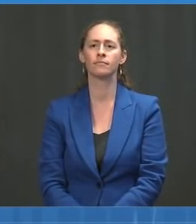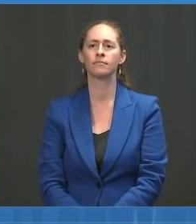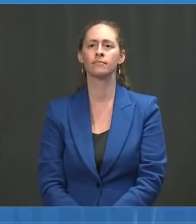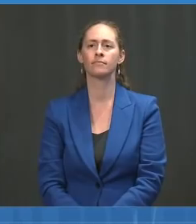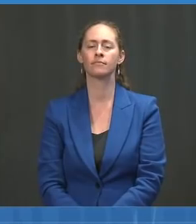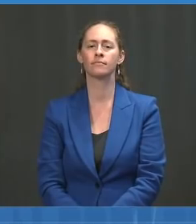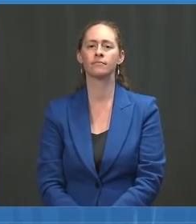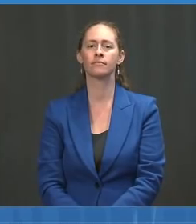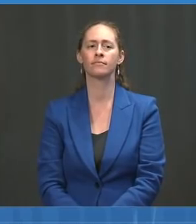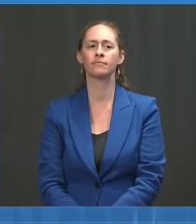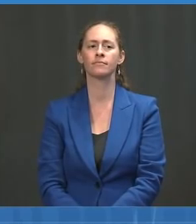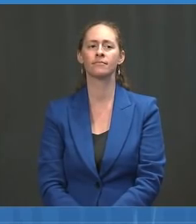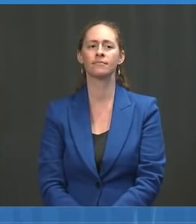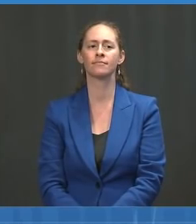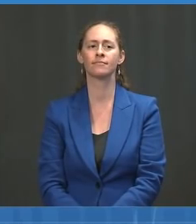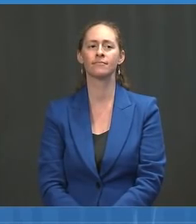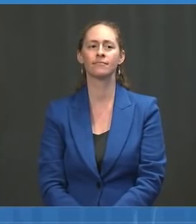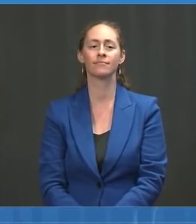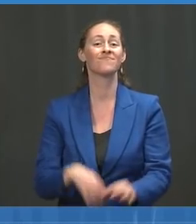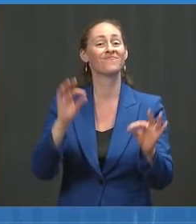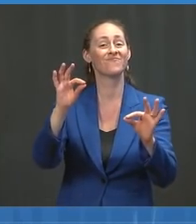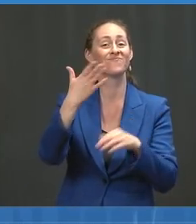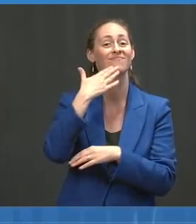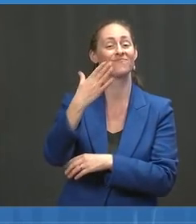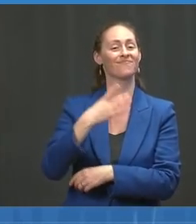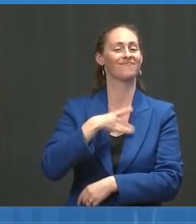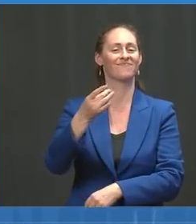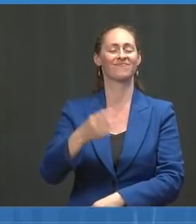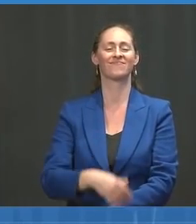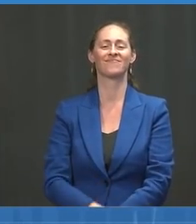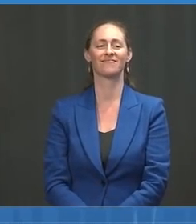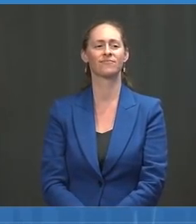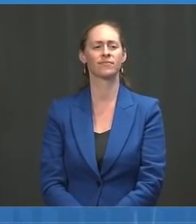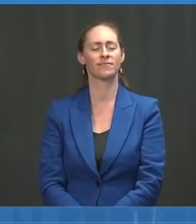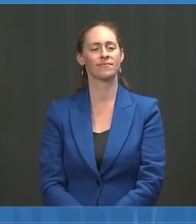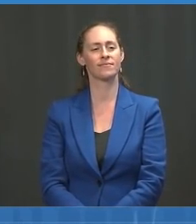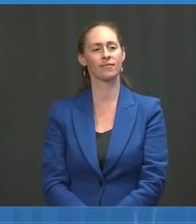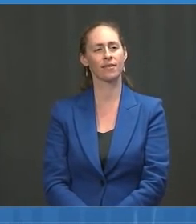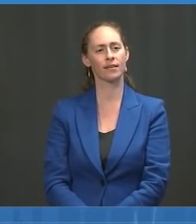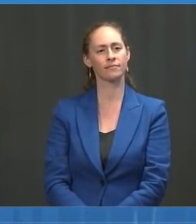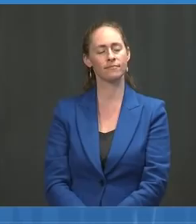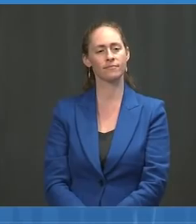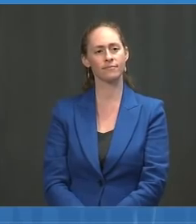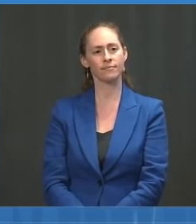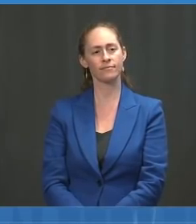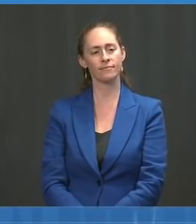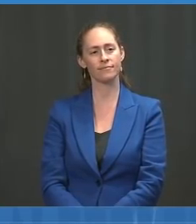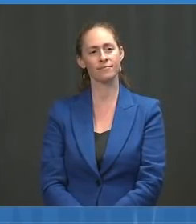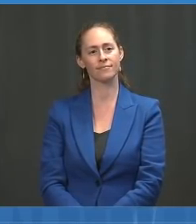The Press: Hi, thanks for taking the question. You talked about the plan for boosters again today.